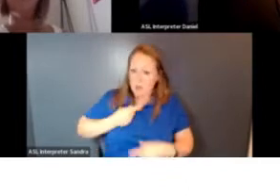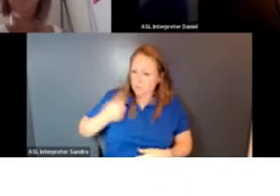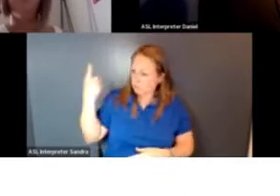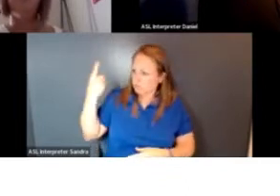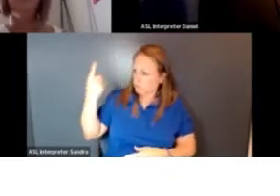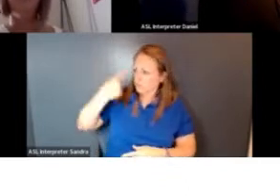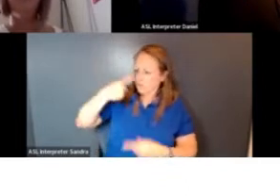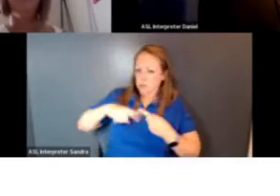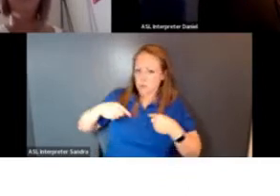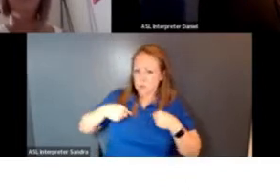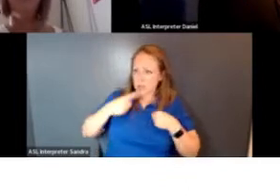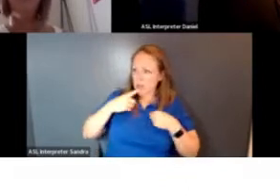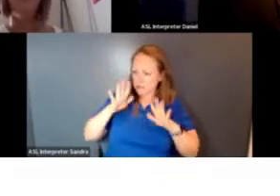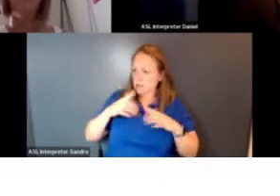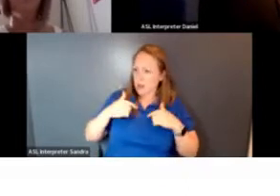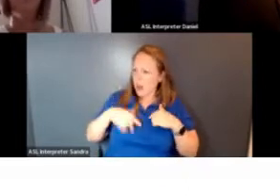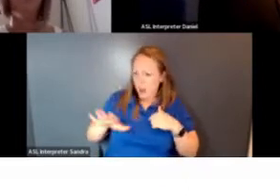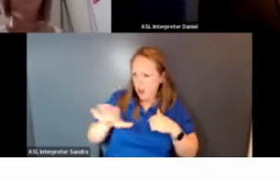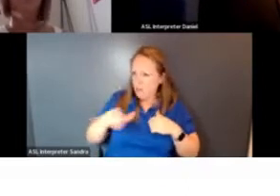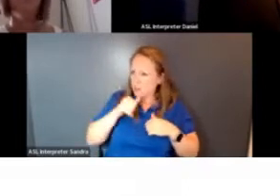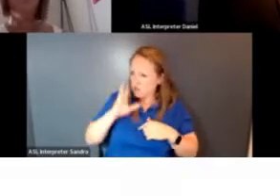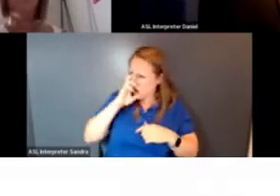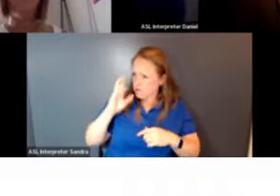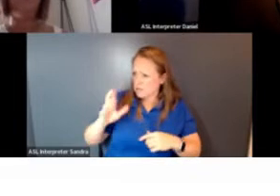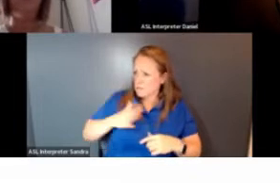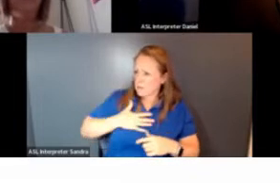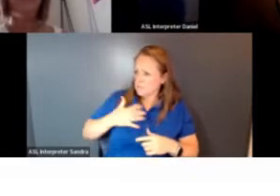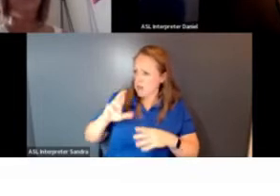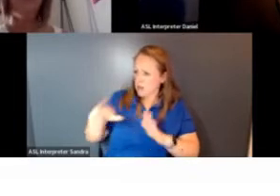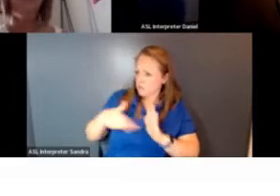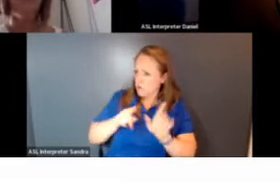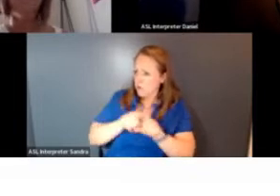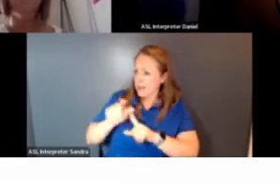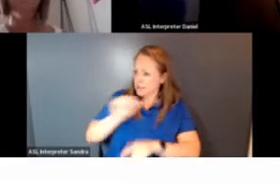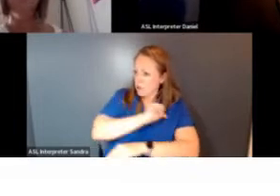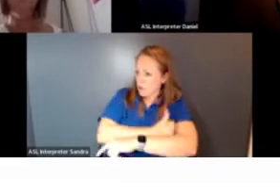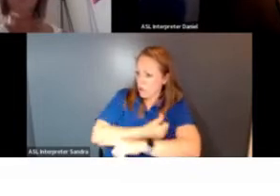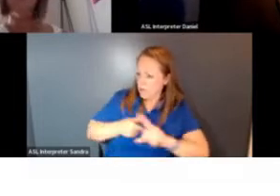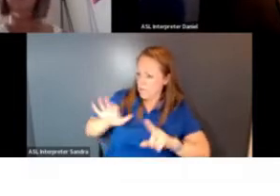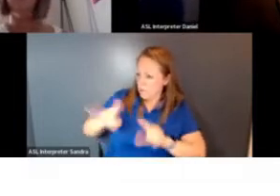actually said that she didn't think I respected her role of authority on my team. I thought